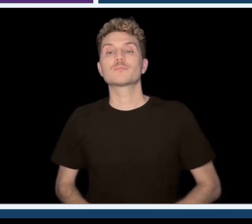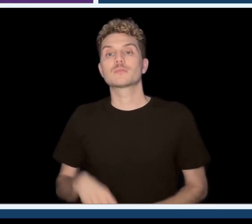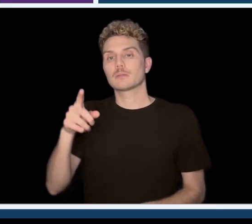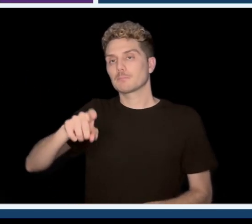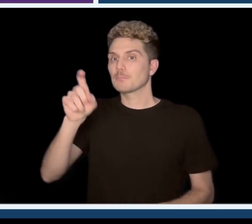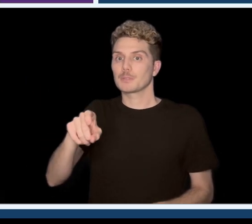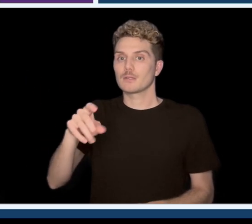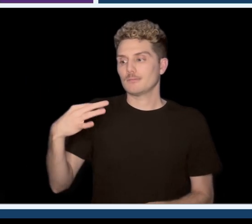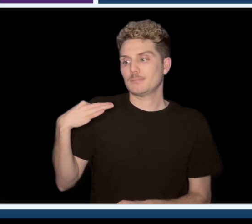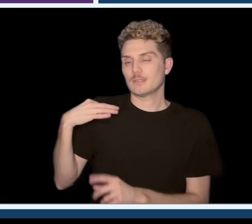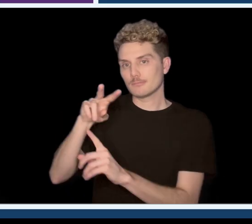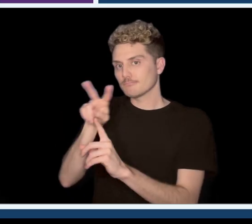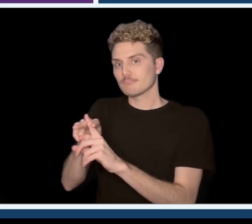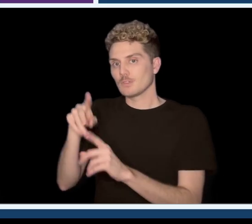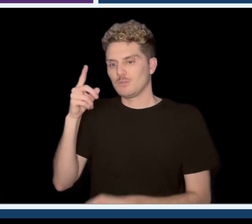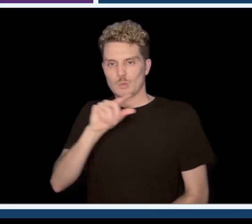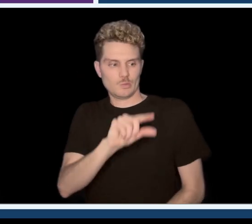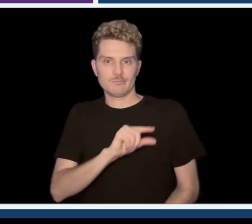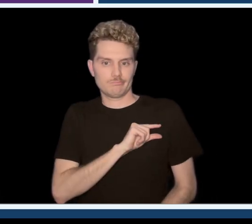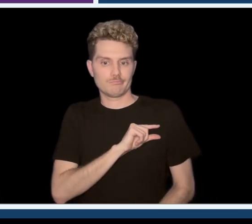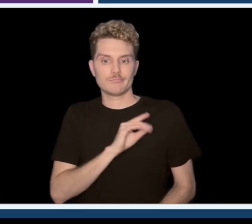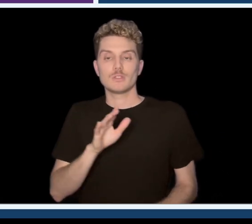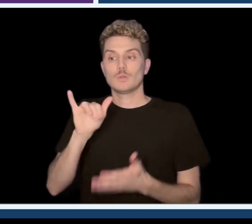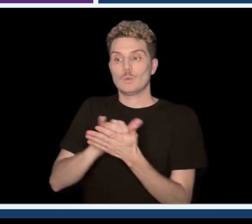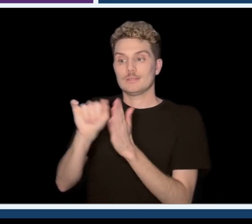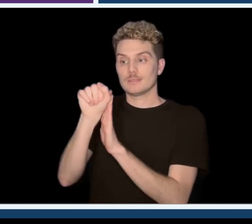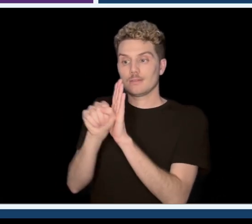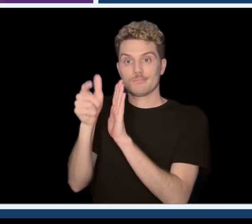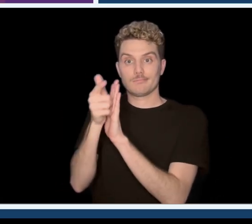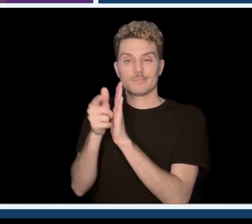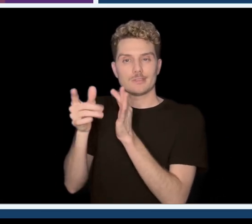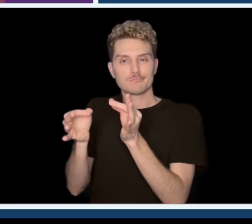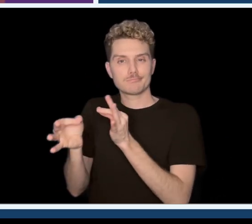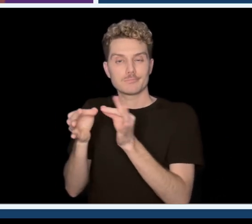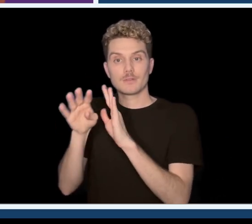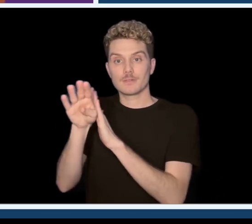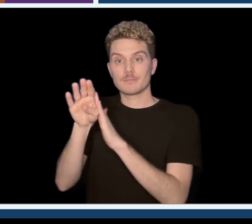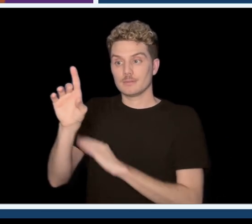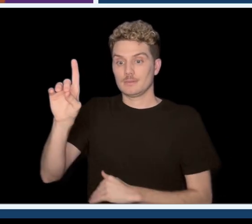you must apply for eligibility. New York State law defines a Developmental Disability